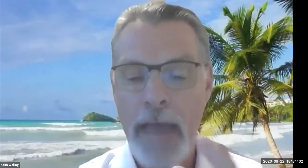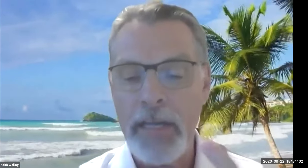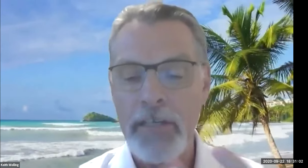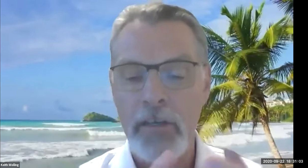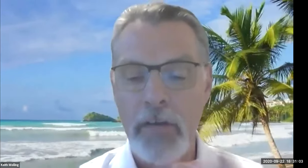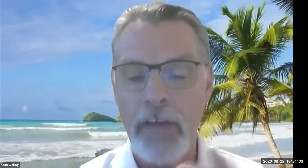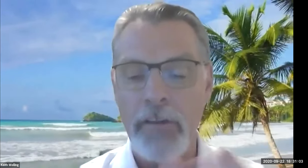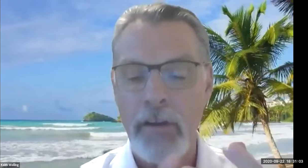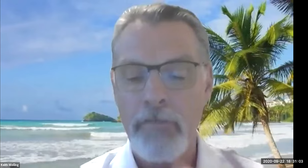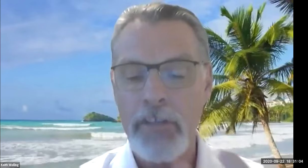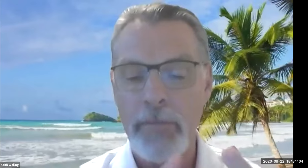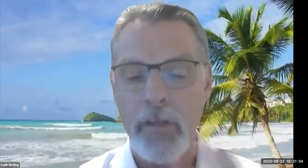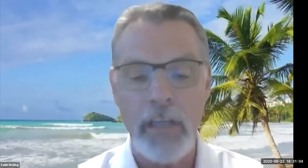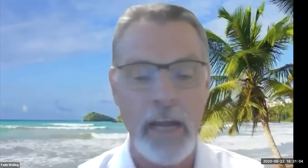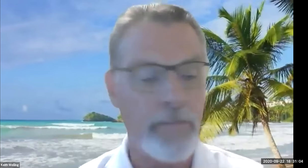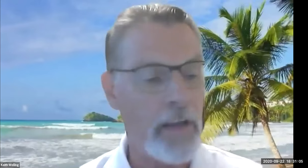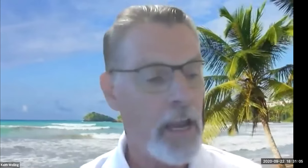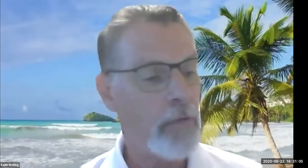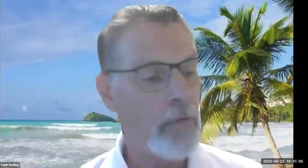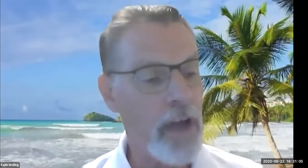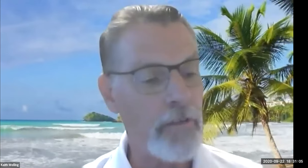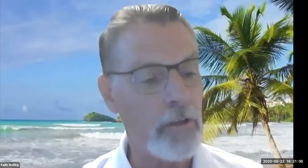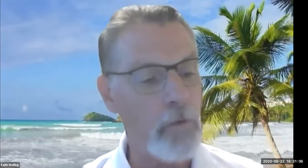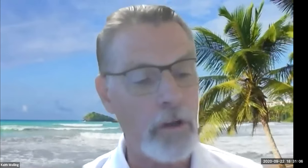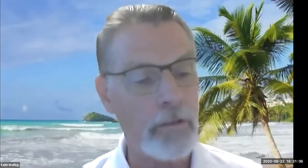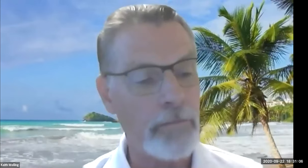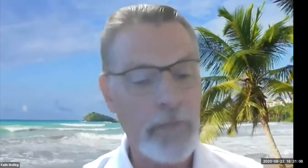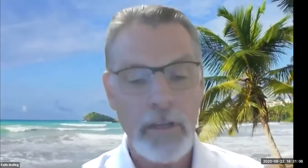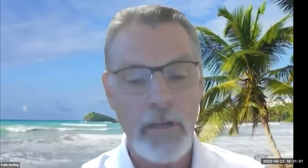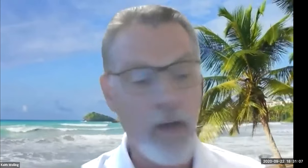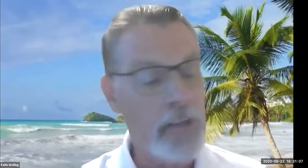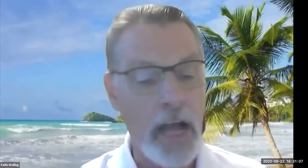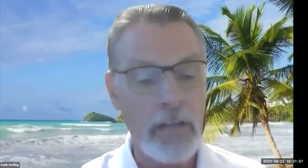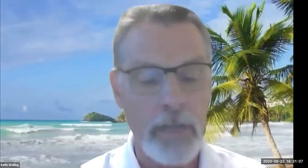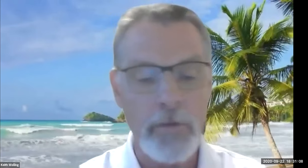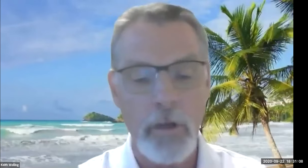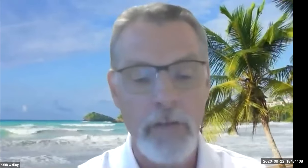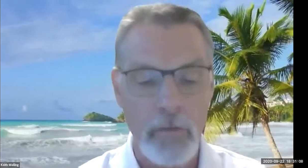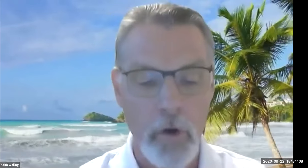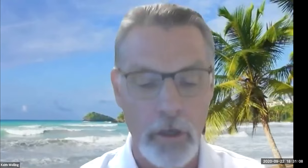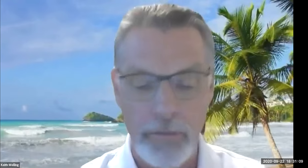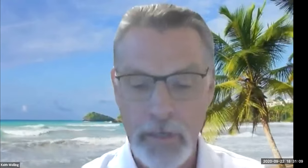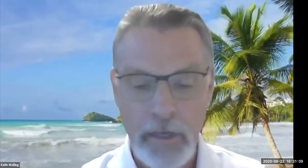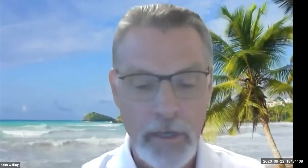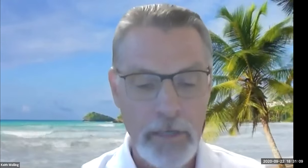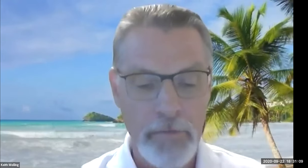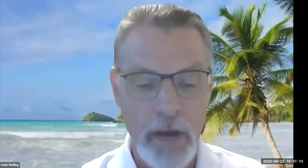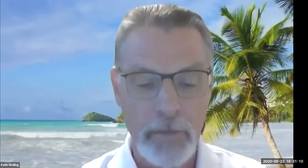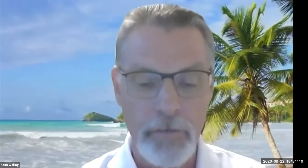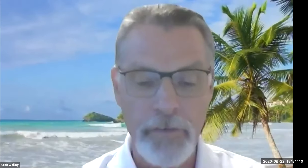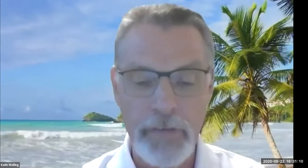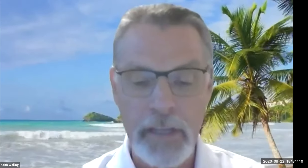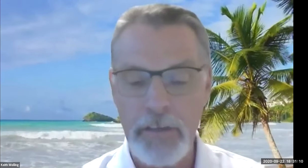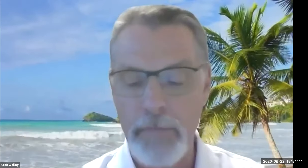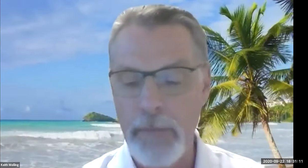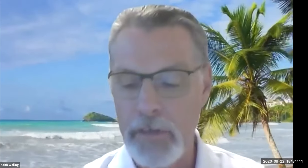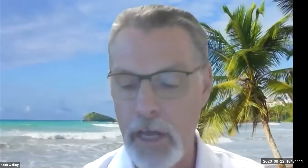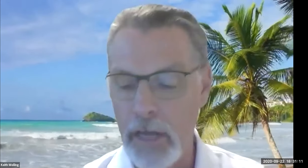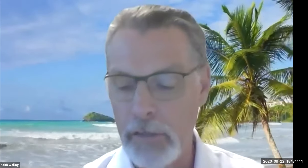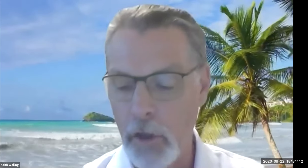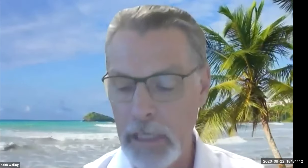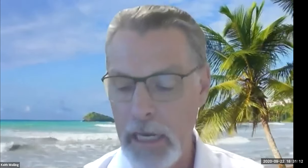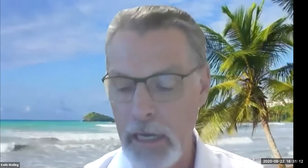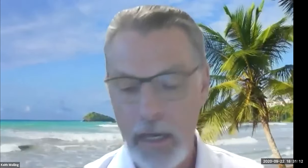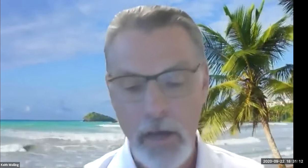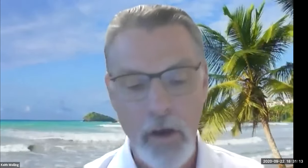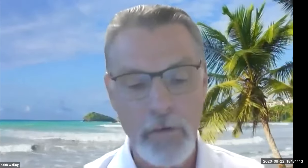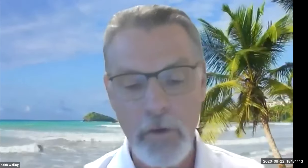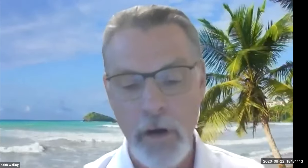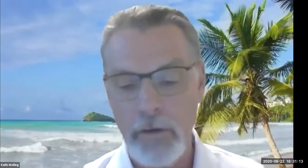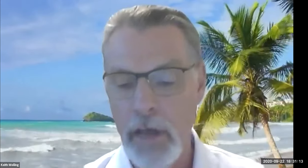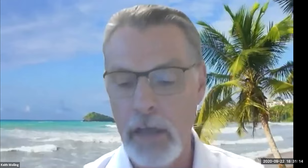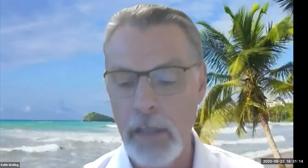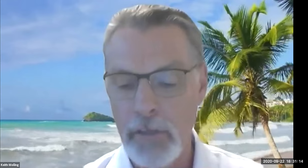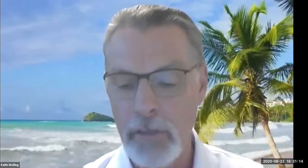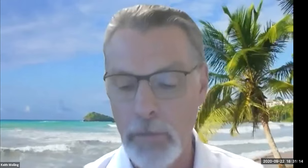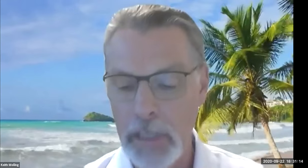Keith Wolling: That people are very careful. They actually set up travel funds for their trips abroad and they can bring X amount of cash into the United States because they come up here and buy things that's cheaper and they'll stay for two, three weeks at a time.